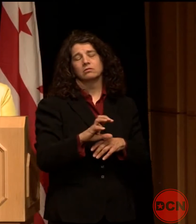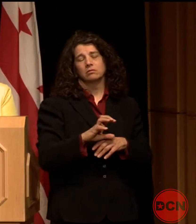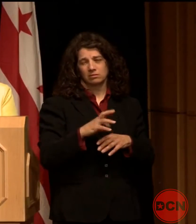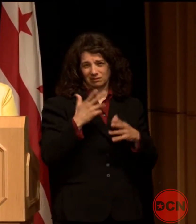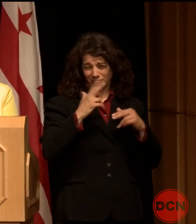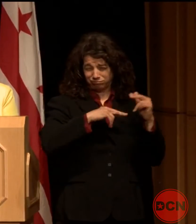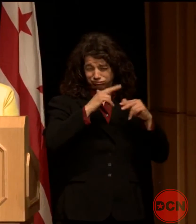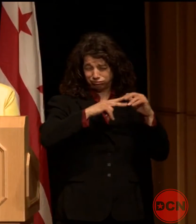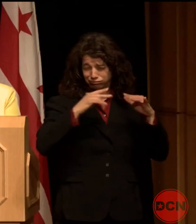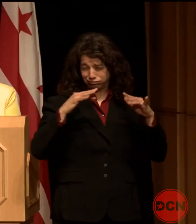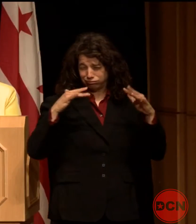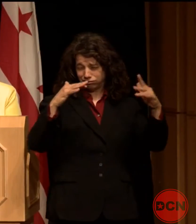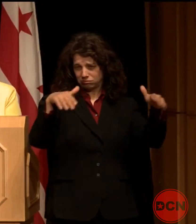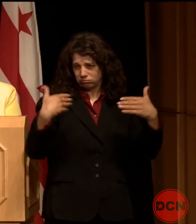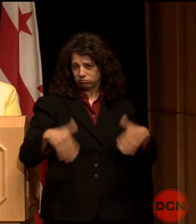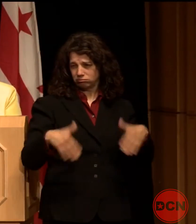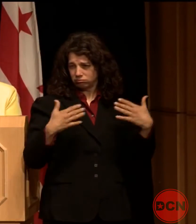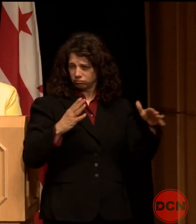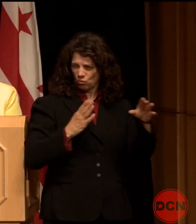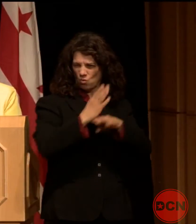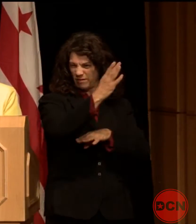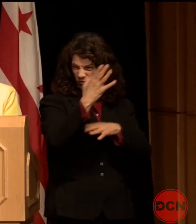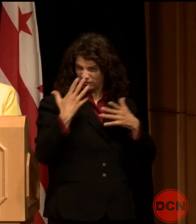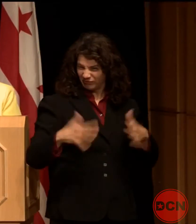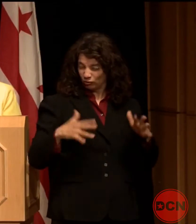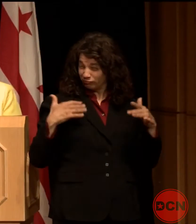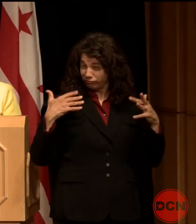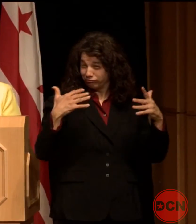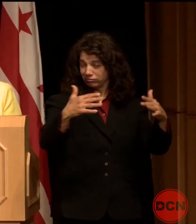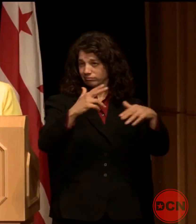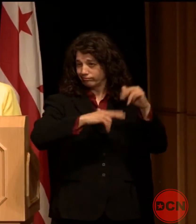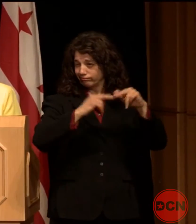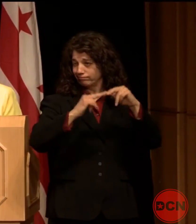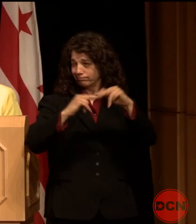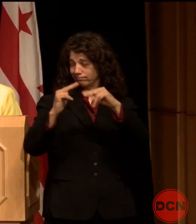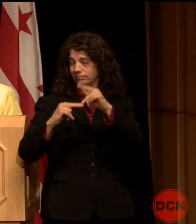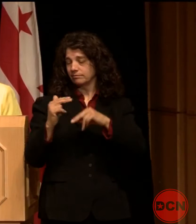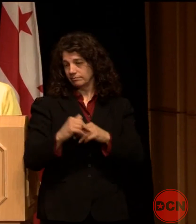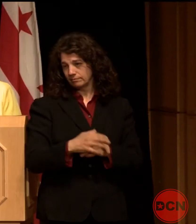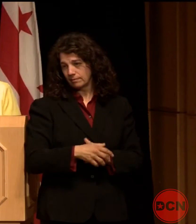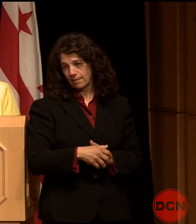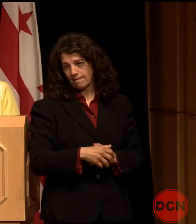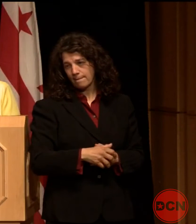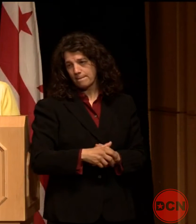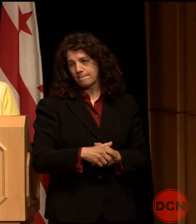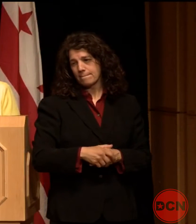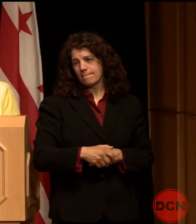ABOUT OUR NEXT STEPS IN GROWING OUR PIPELINE. SECOND, I WAS TASKED WITH IMPLEMENTING AN AFFORDABLE